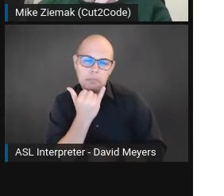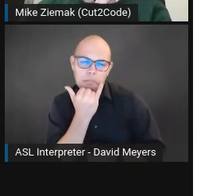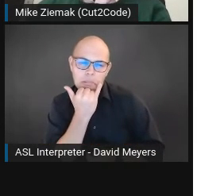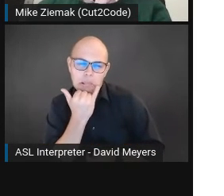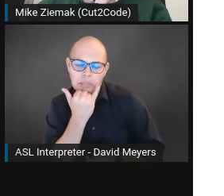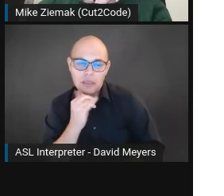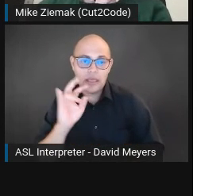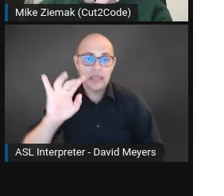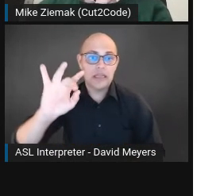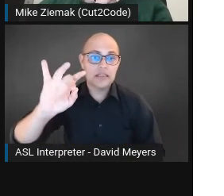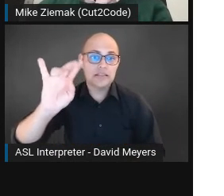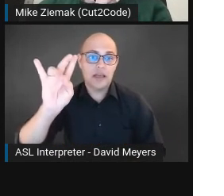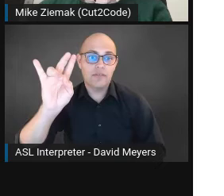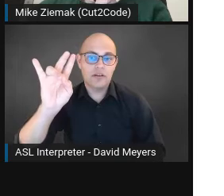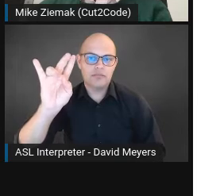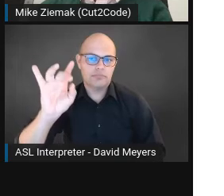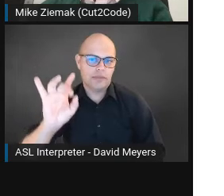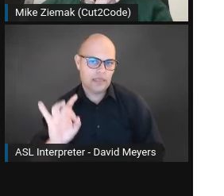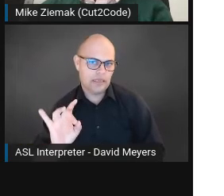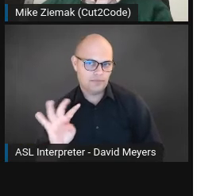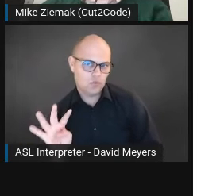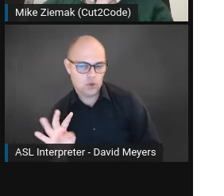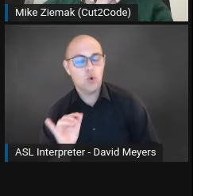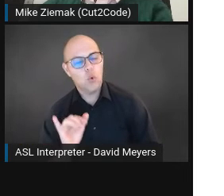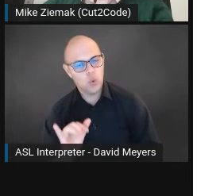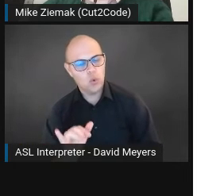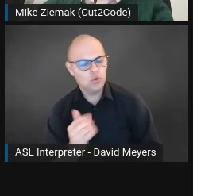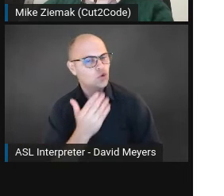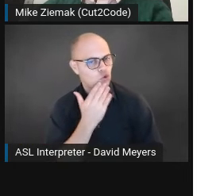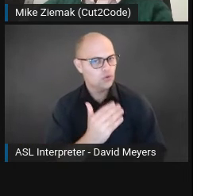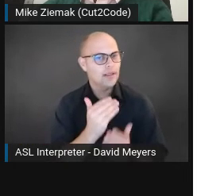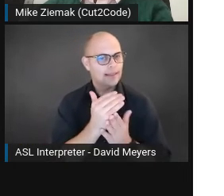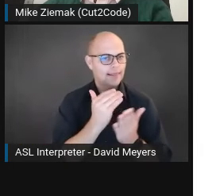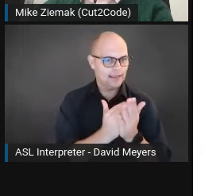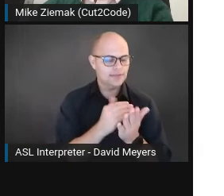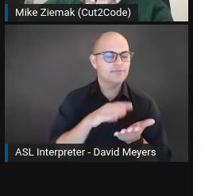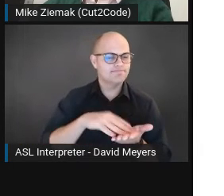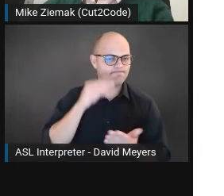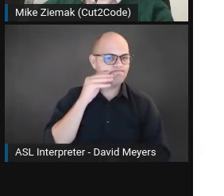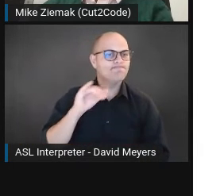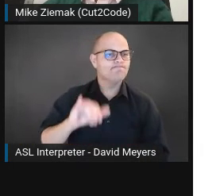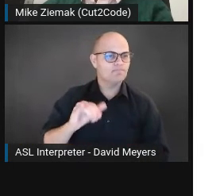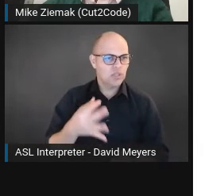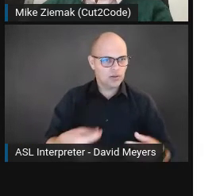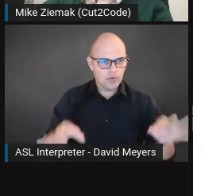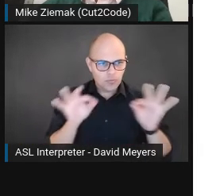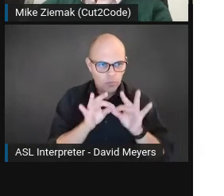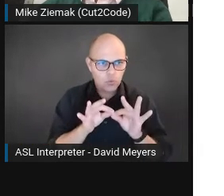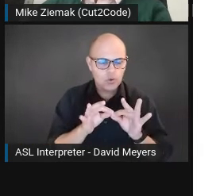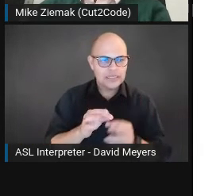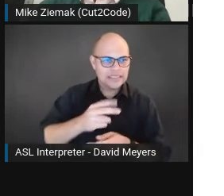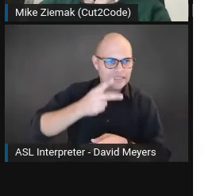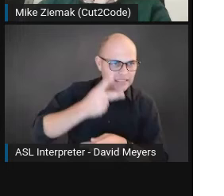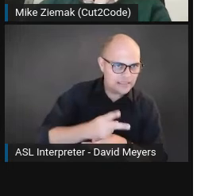This was a very valuable lesson for us as it proved it's crucial to stay ever-informed about best practices.